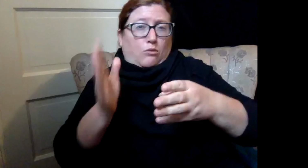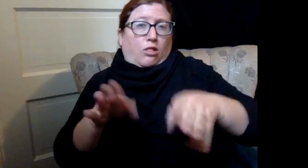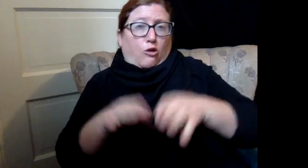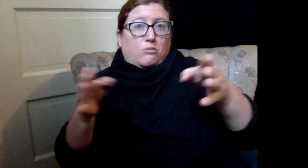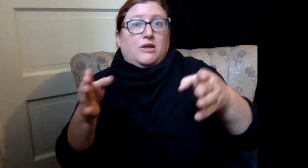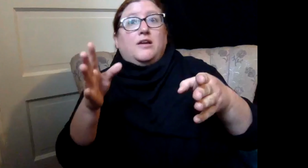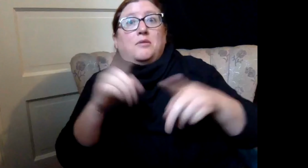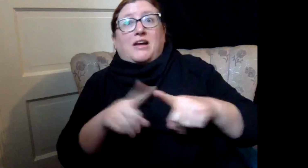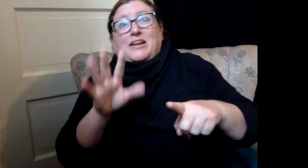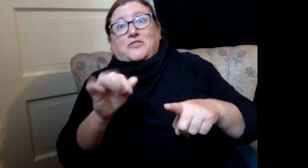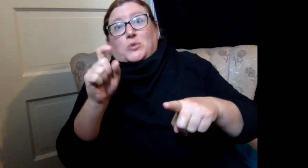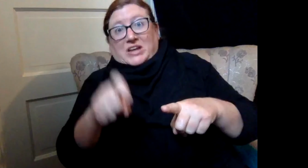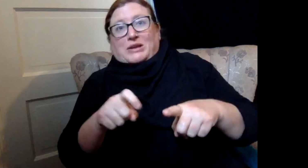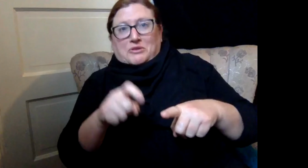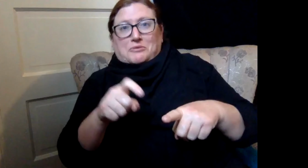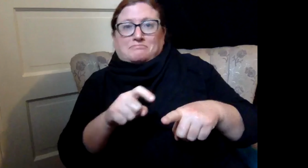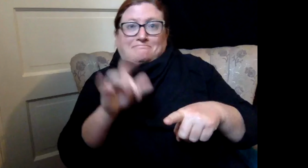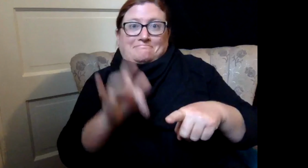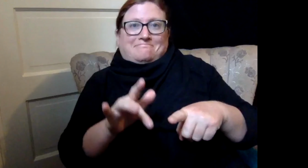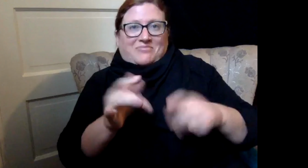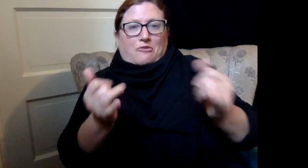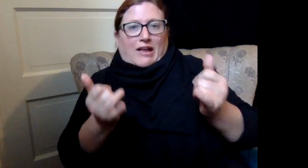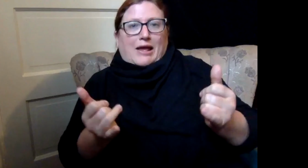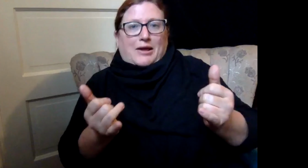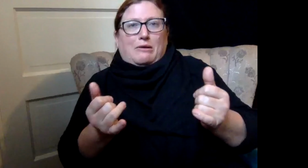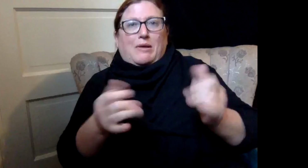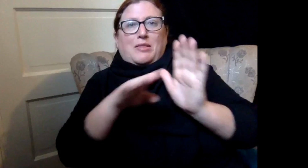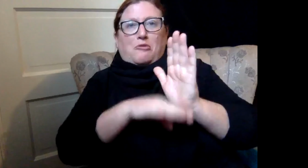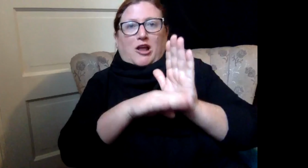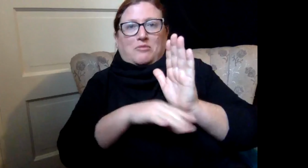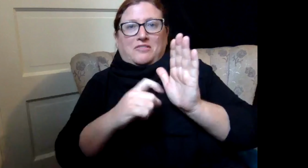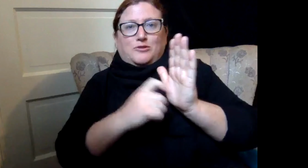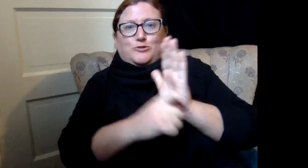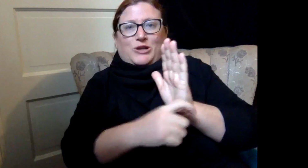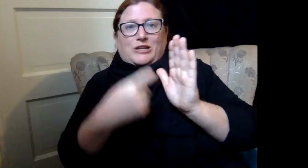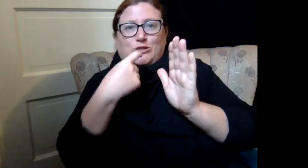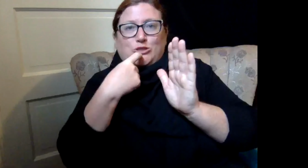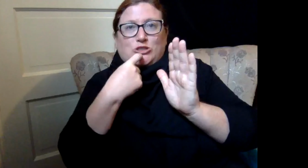session and potentially turn it on at the end depending on time. So that feature -- oh, but for those that need to